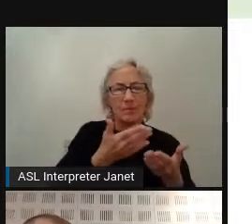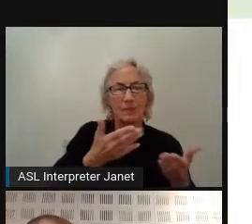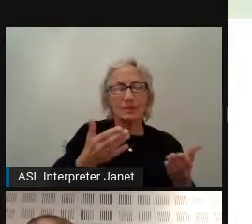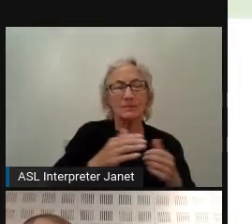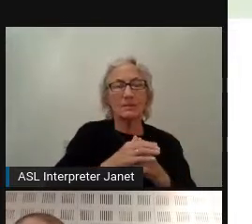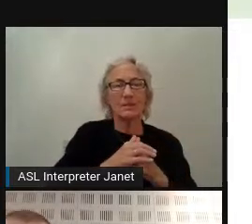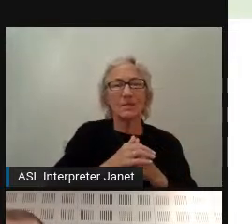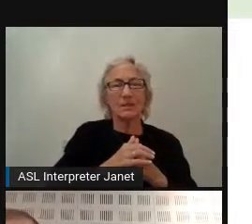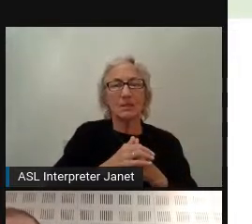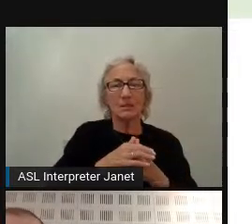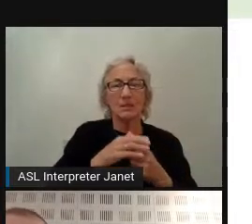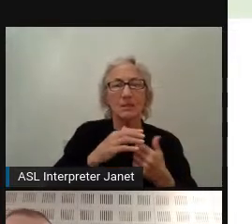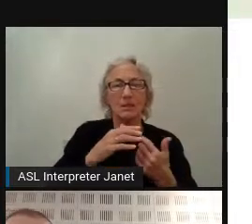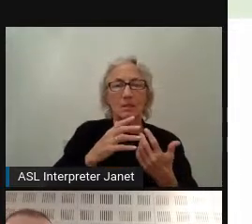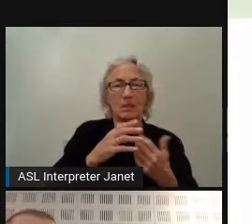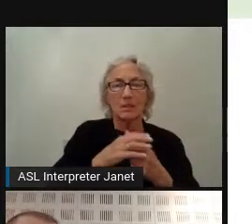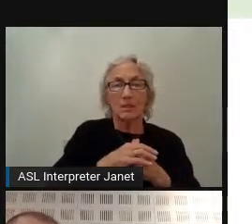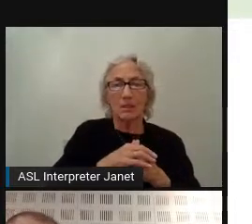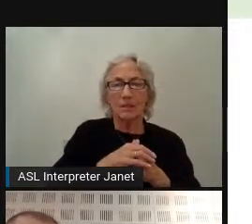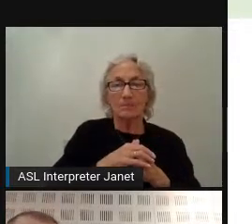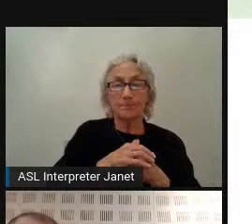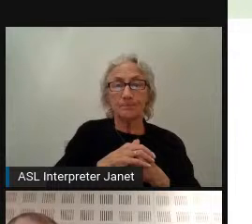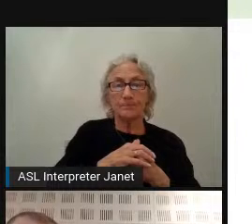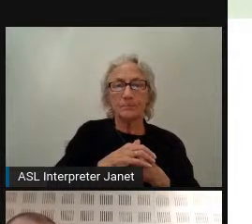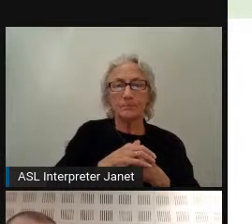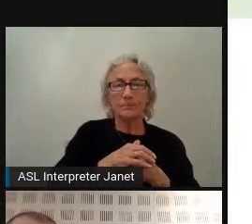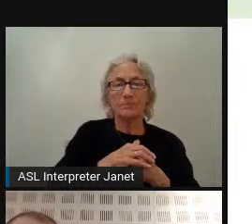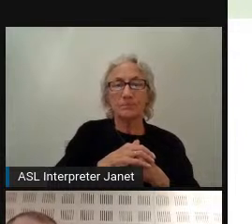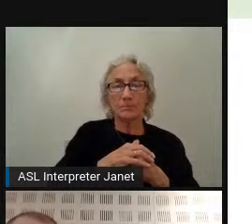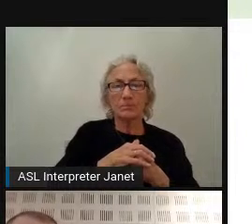We chose the more are last standard approach to this.